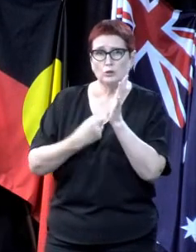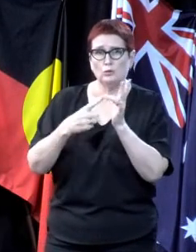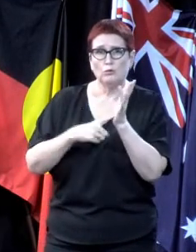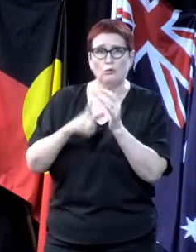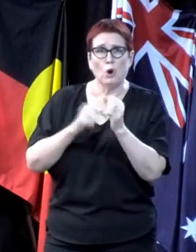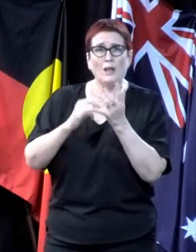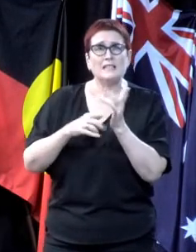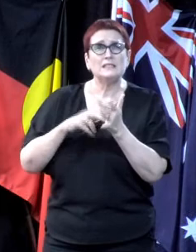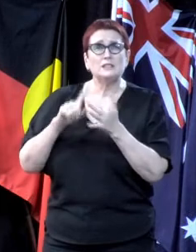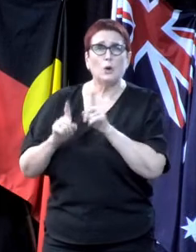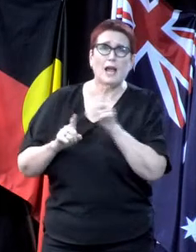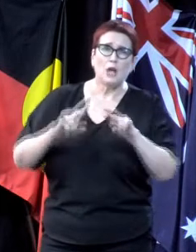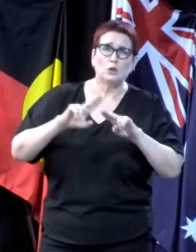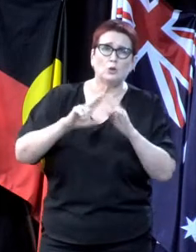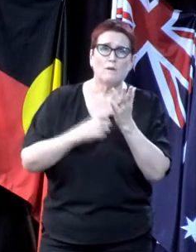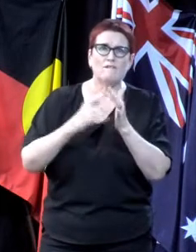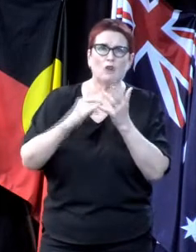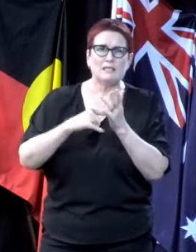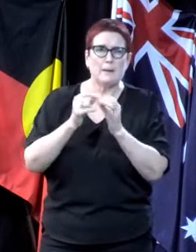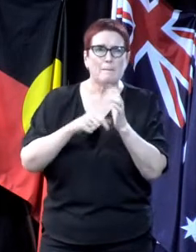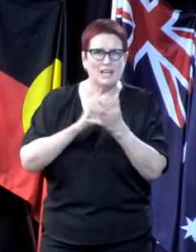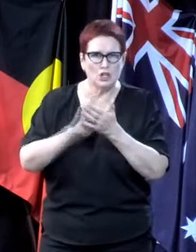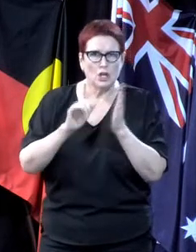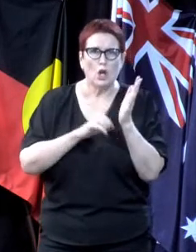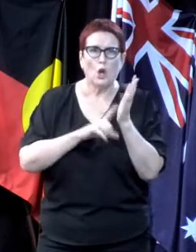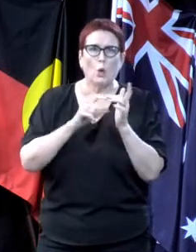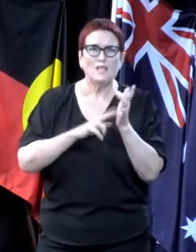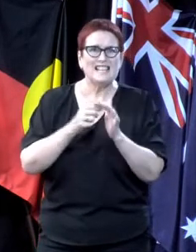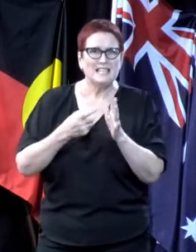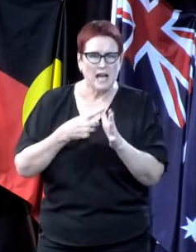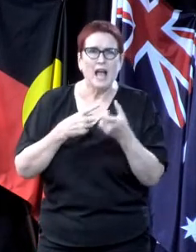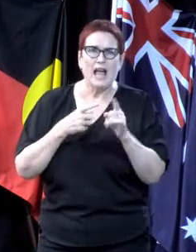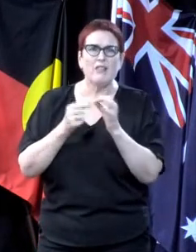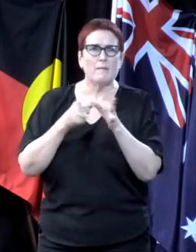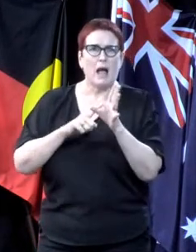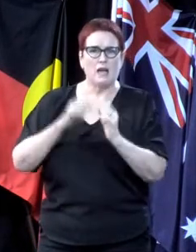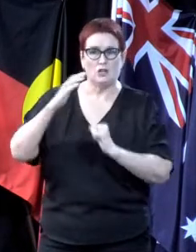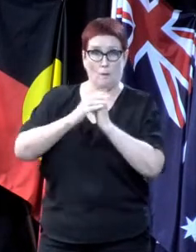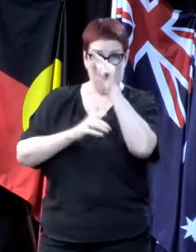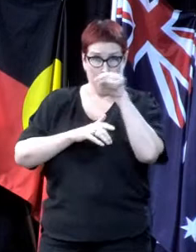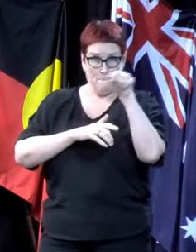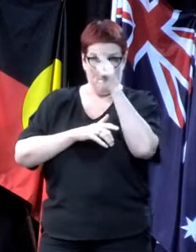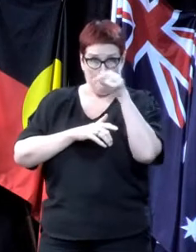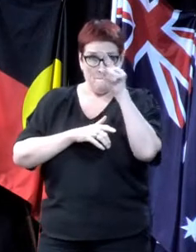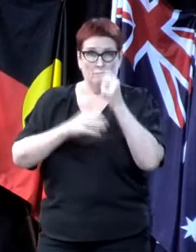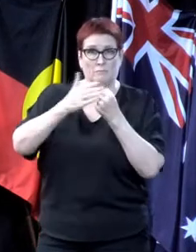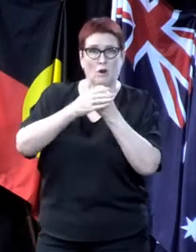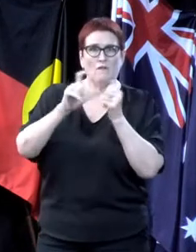out to Forrest Beach, Lucinda, and to the bay. See the top of there? That's the base of the Cardwell Range.